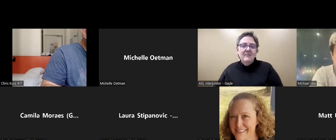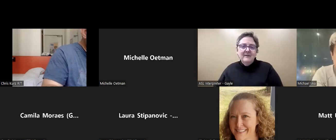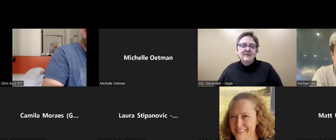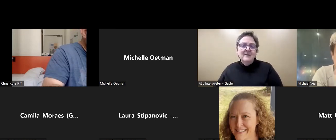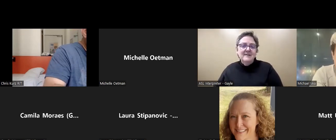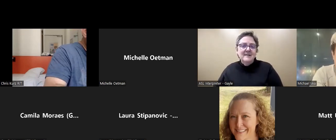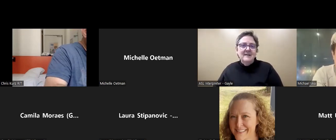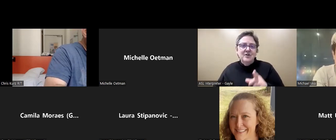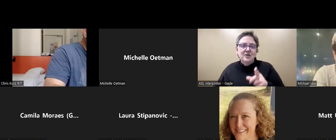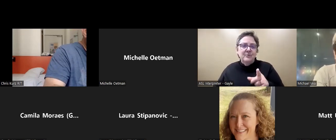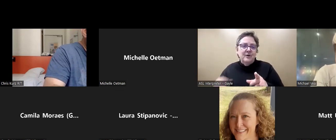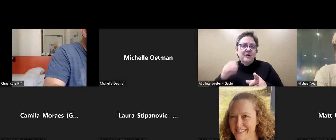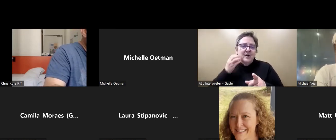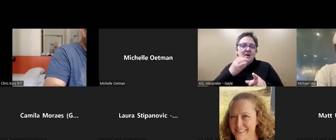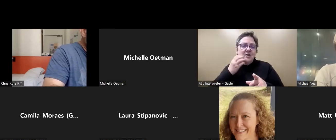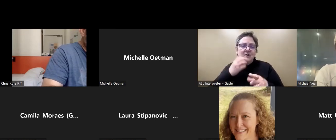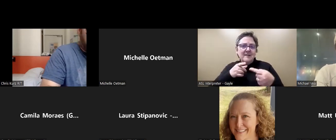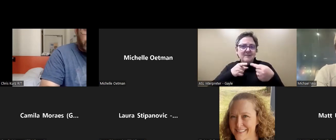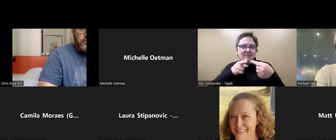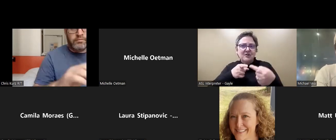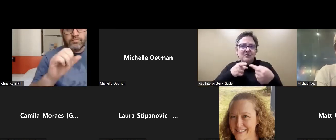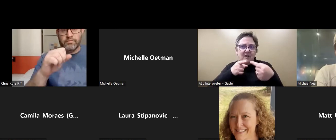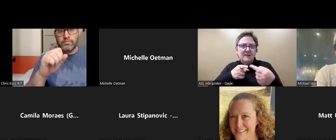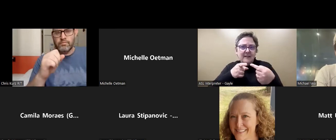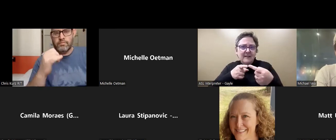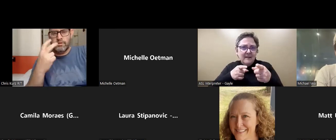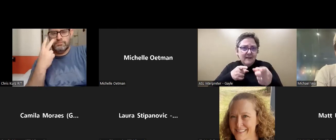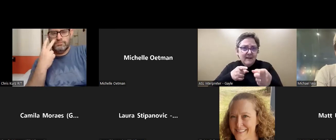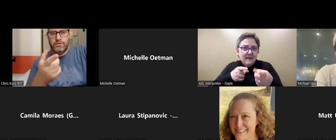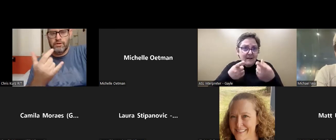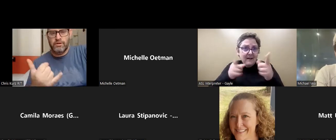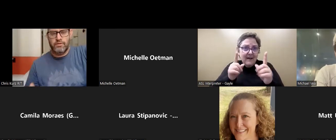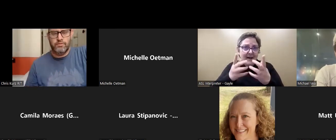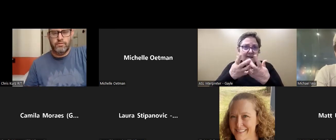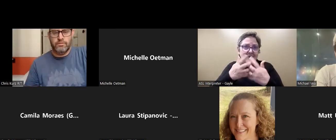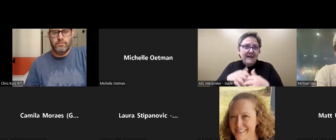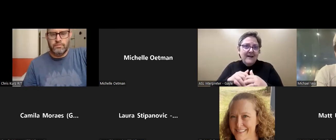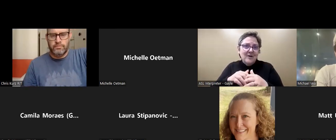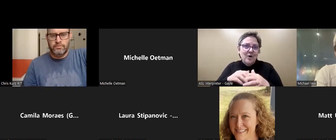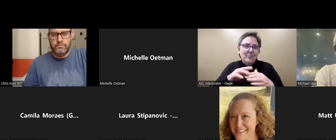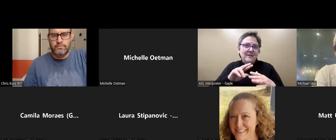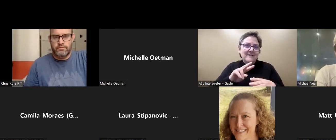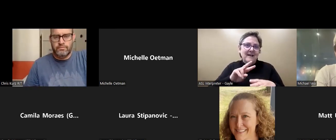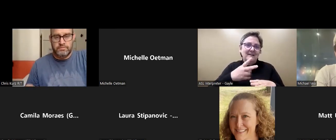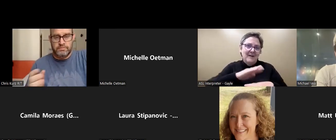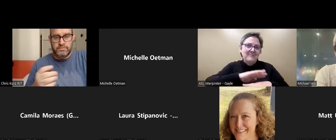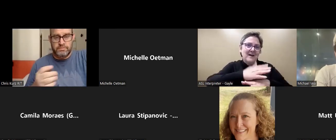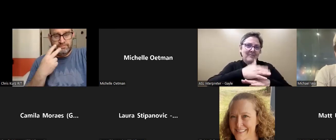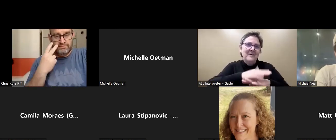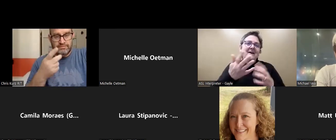Michael can see the interpreter. Chris has been struggling and he has opened a second laptop